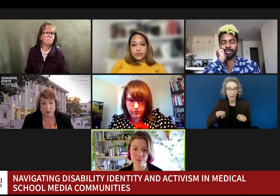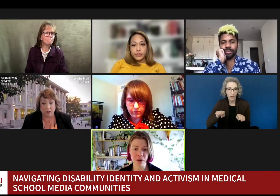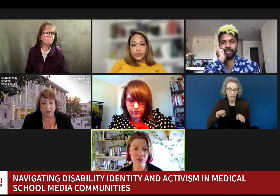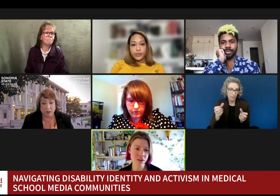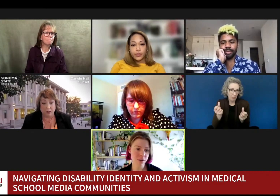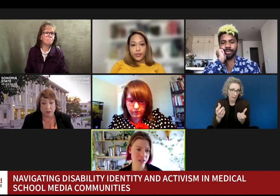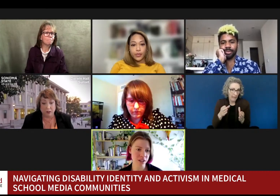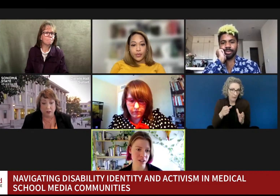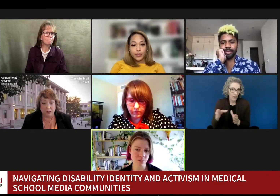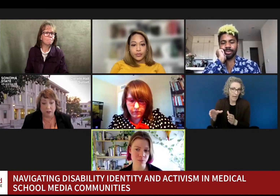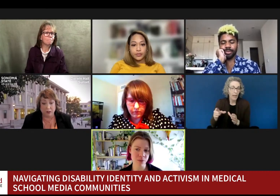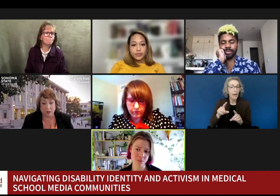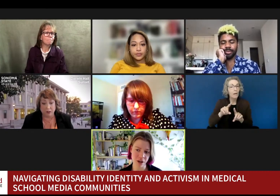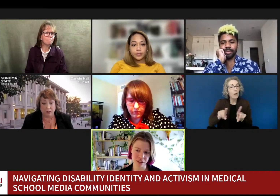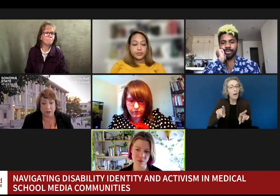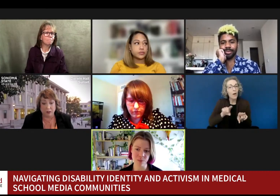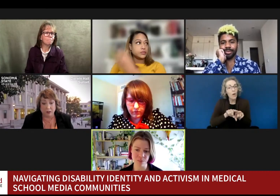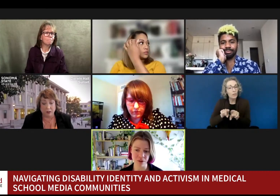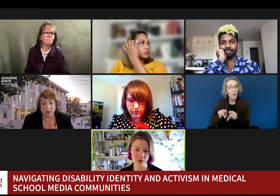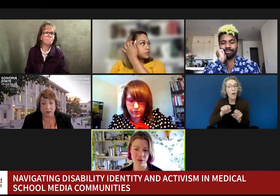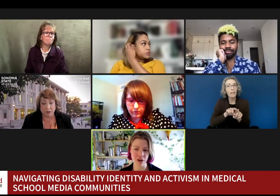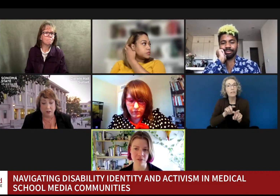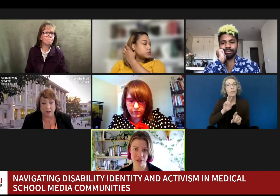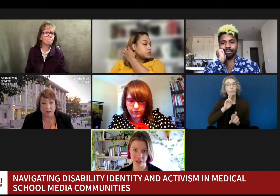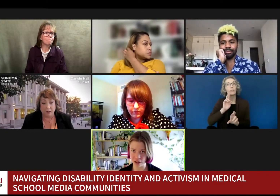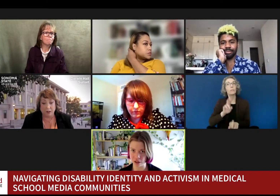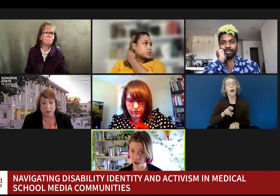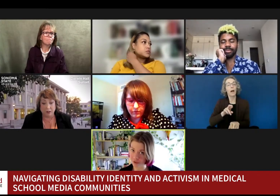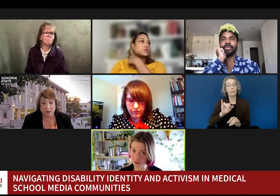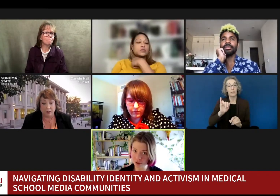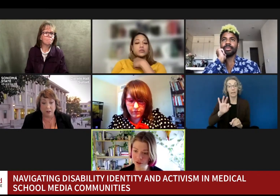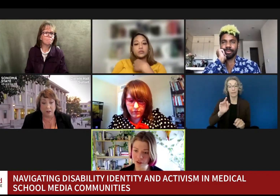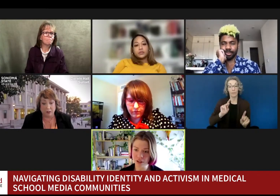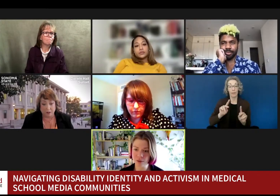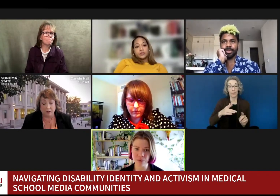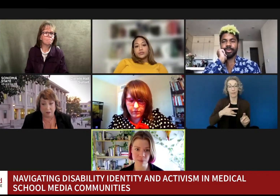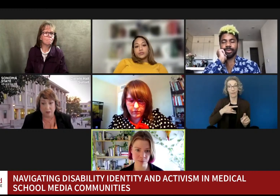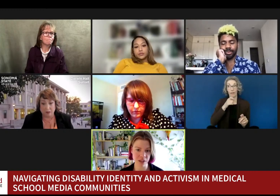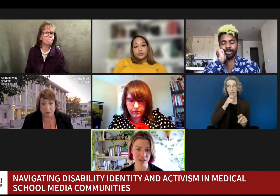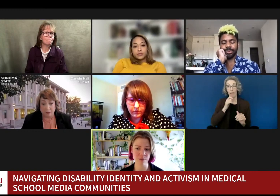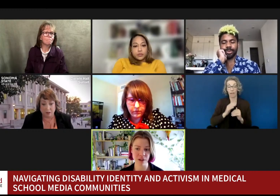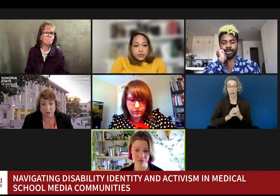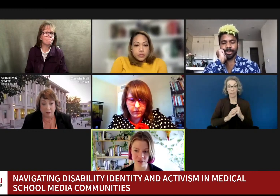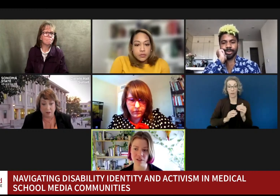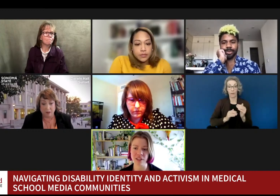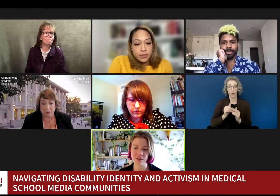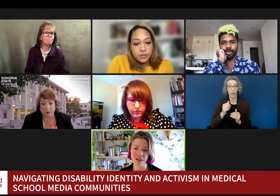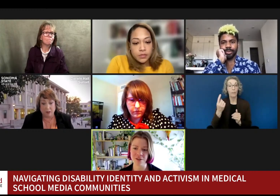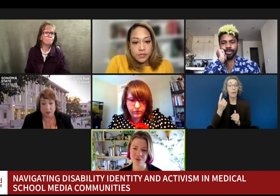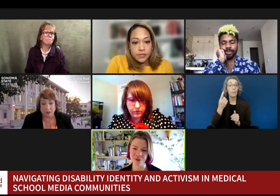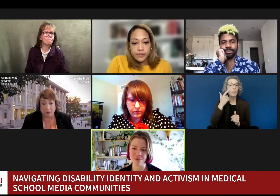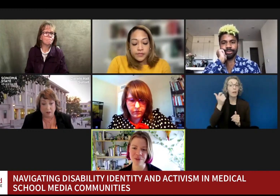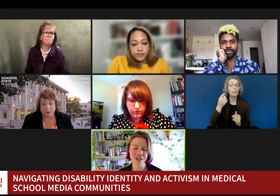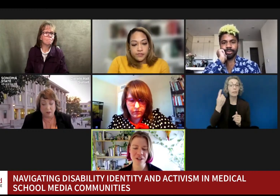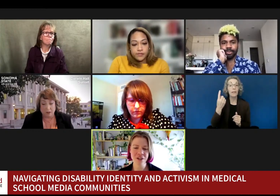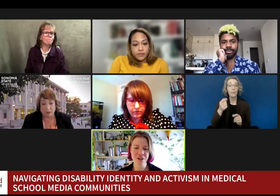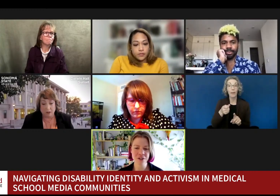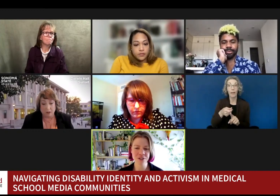But also as a response when people are feeling uncomfortable maybe because something falls outside of the norm.